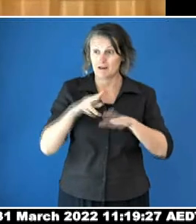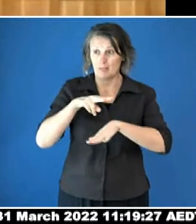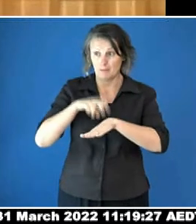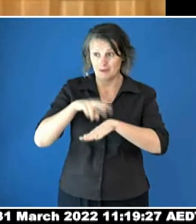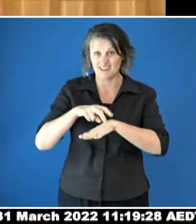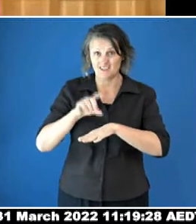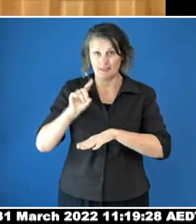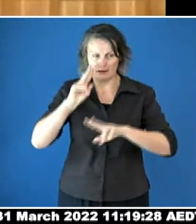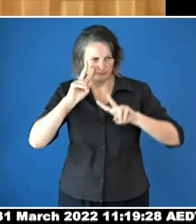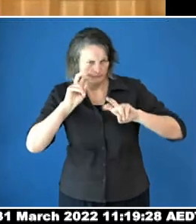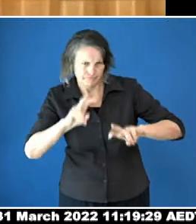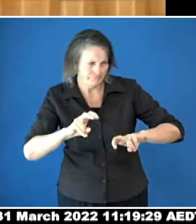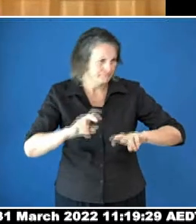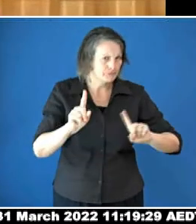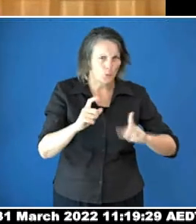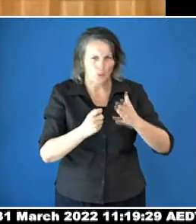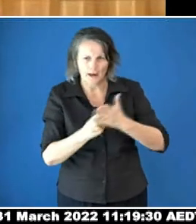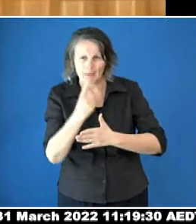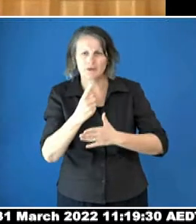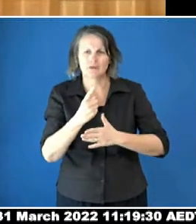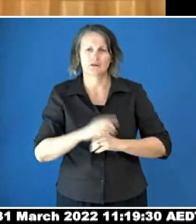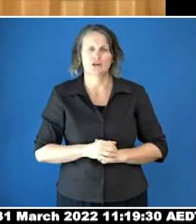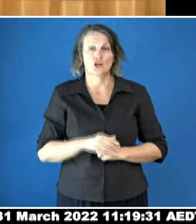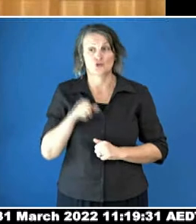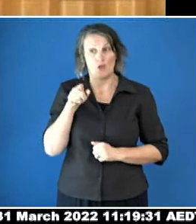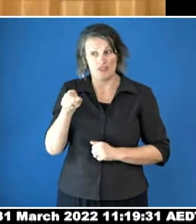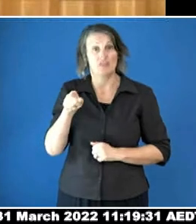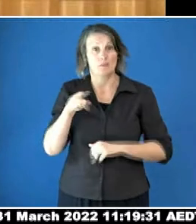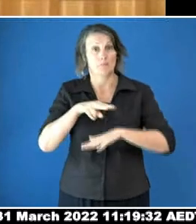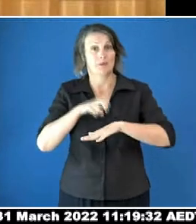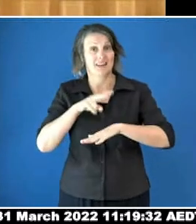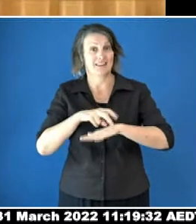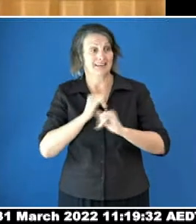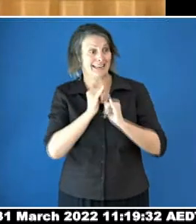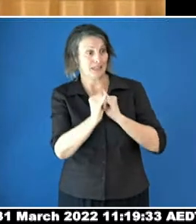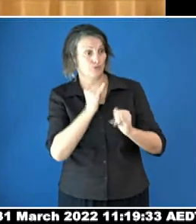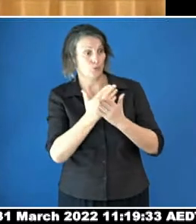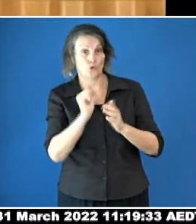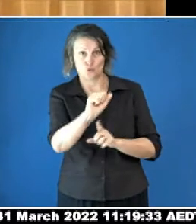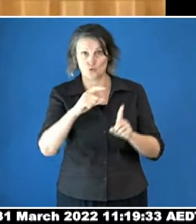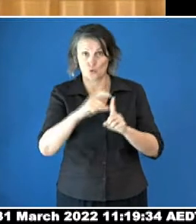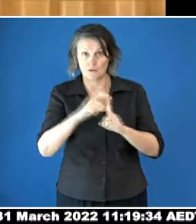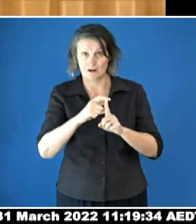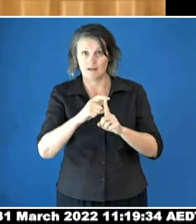and that included taking a video-recorded interview for Niky and also, I think as you